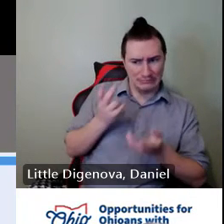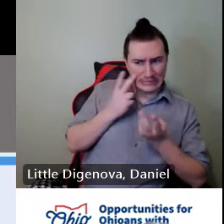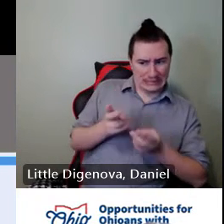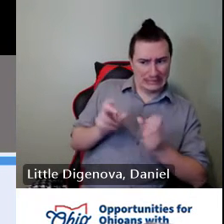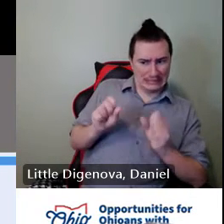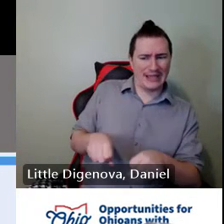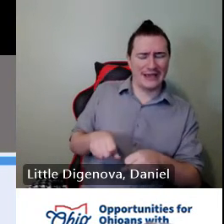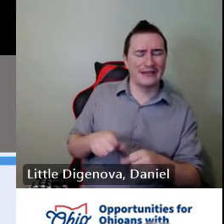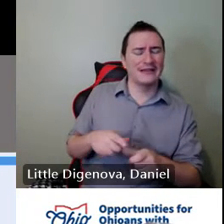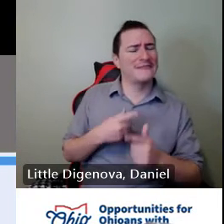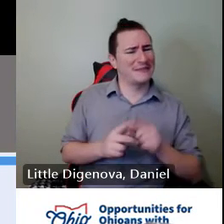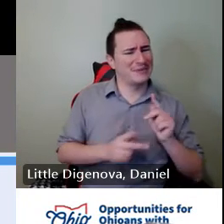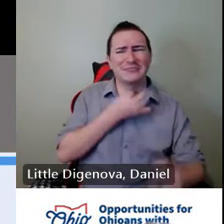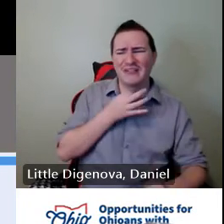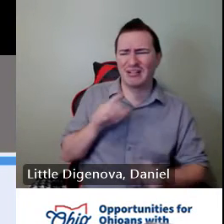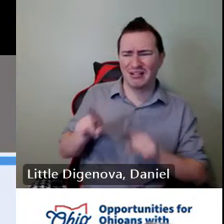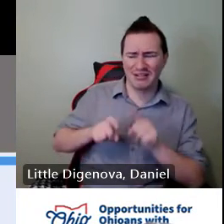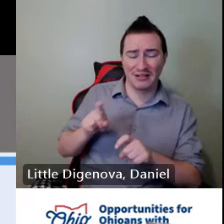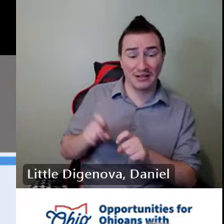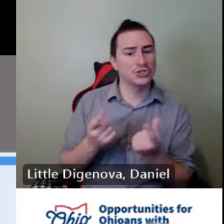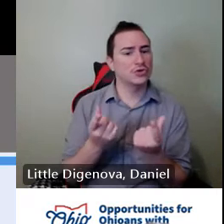receive from employees about a coworker's accommodations?